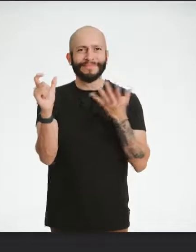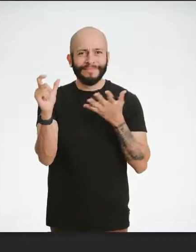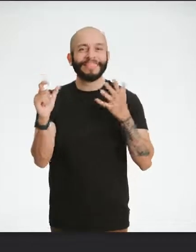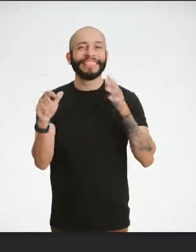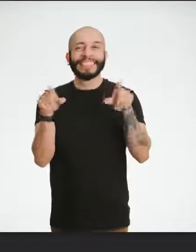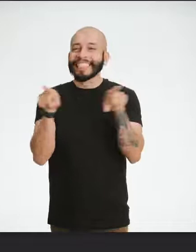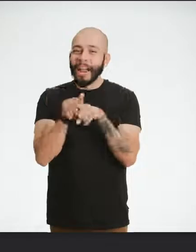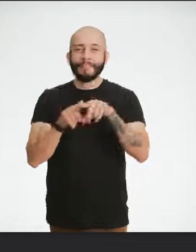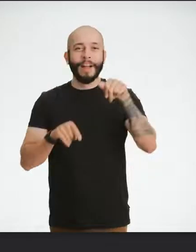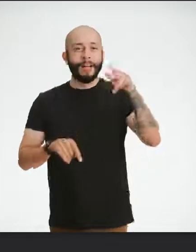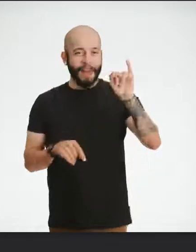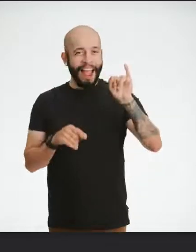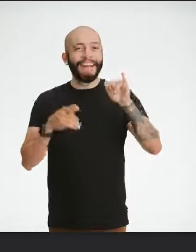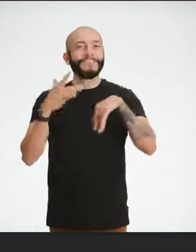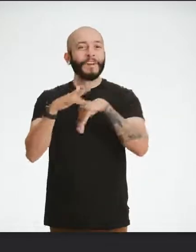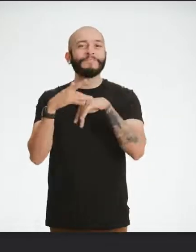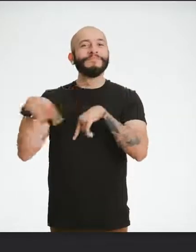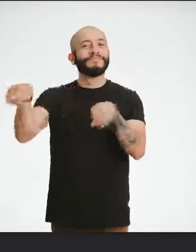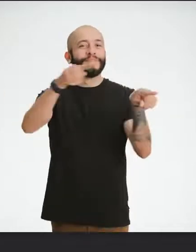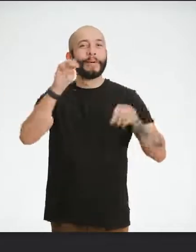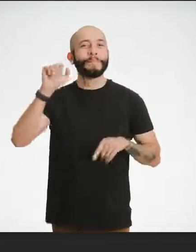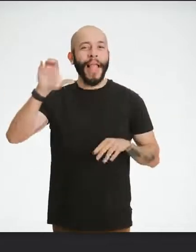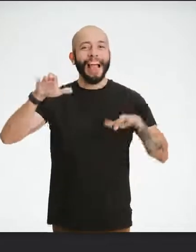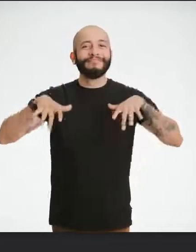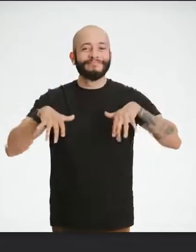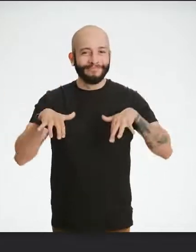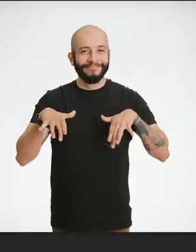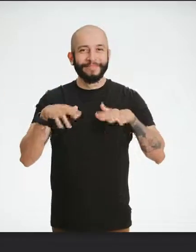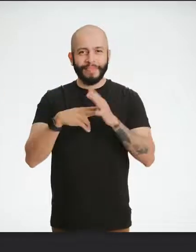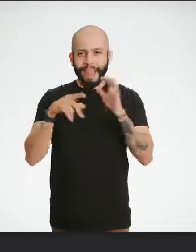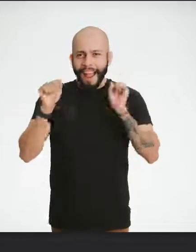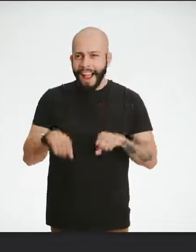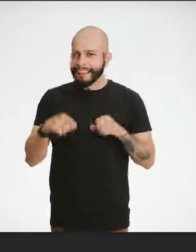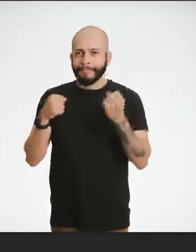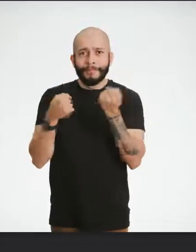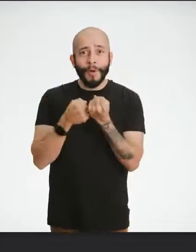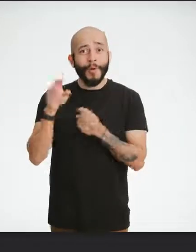It's the same API that's available on Mac today, enabling you to easily deliver support